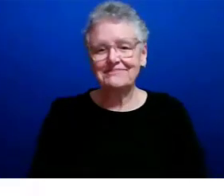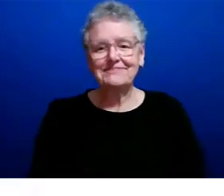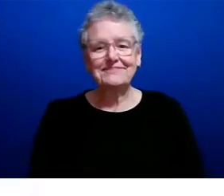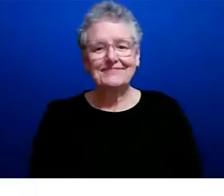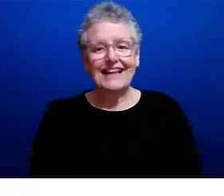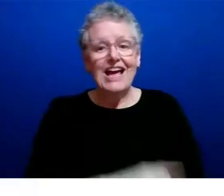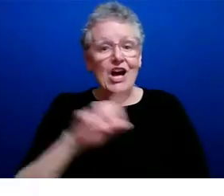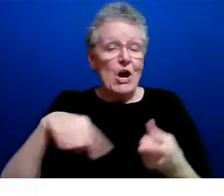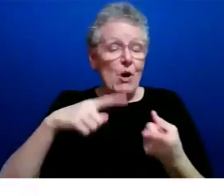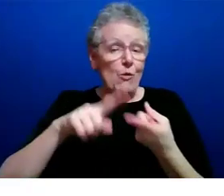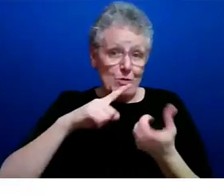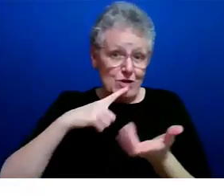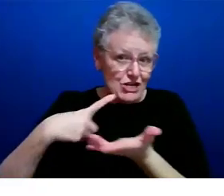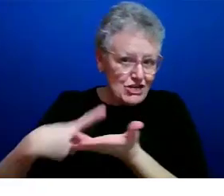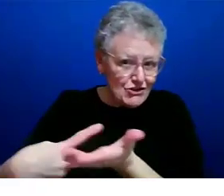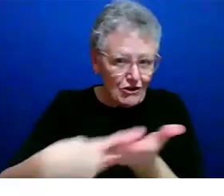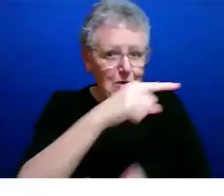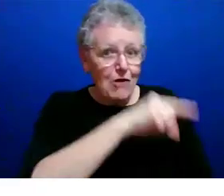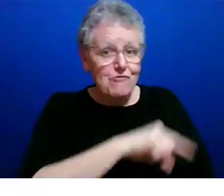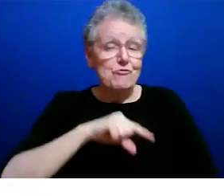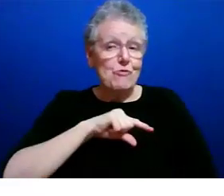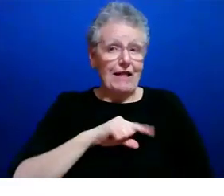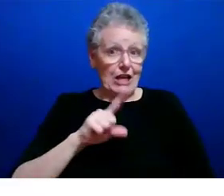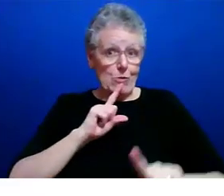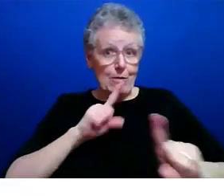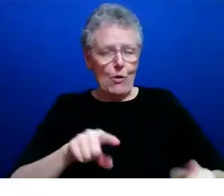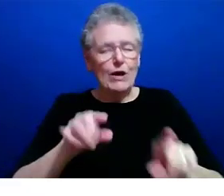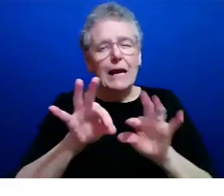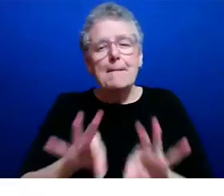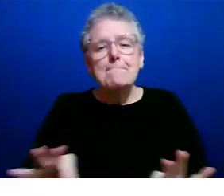When we talk about a quality report, it's important to recognize